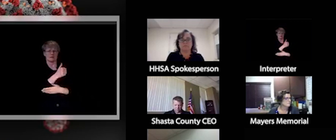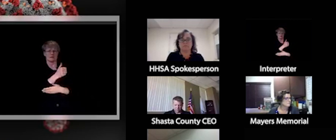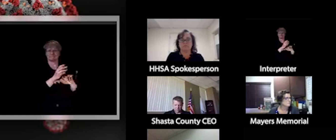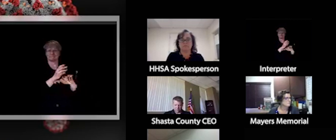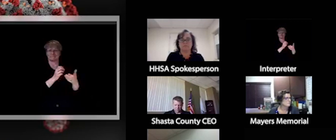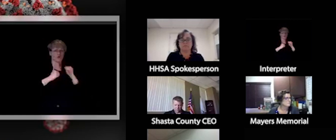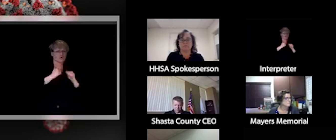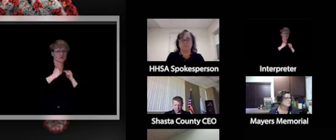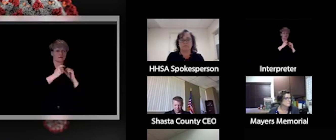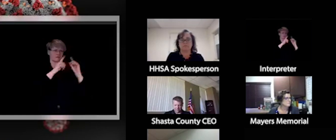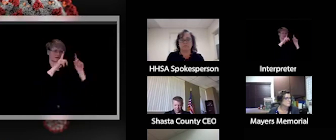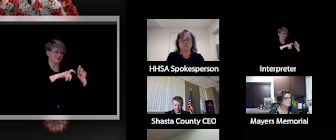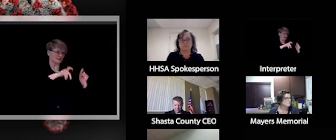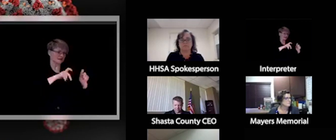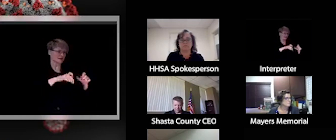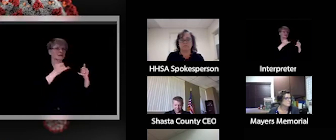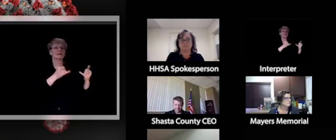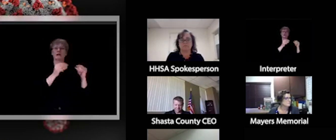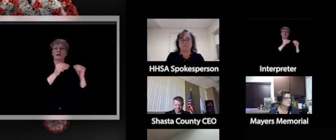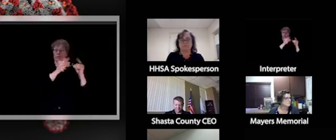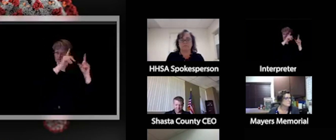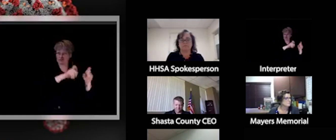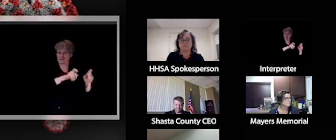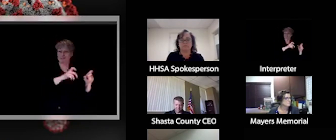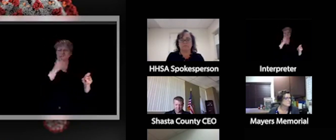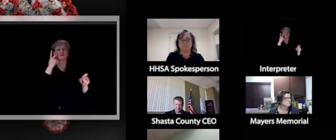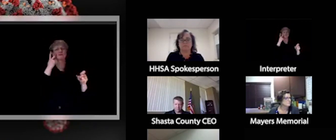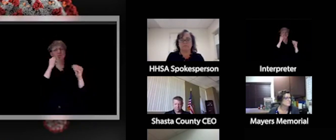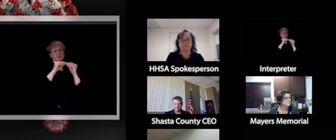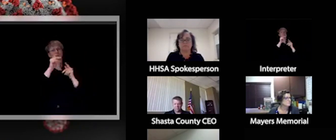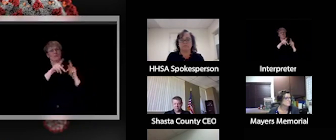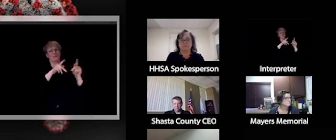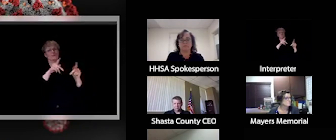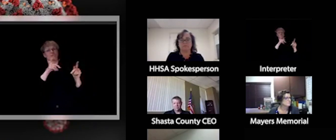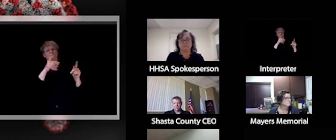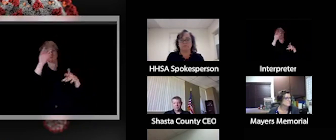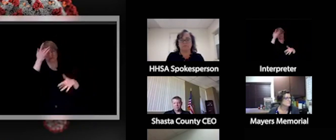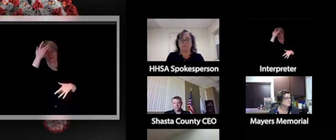age distribution of actual incidents of disease has changed that much. It’s more of a detection